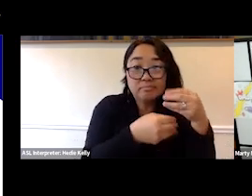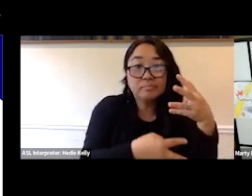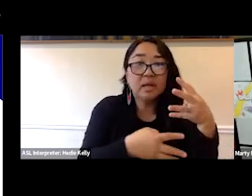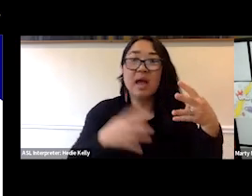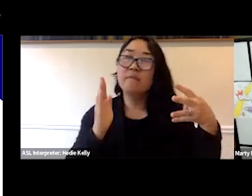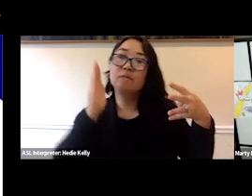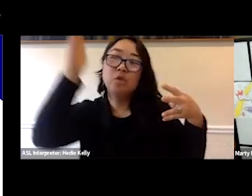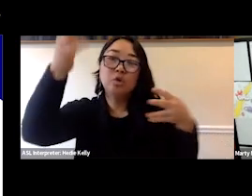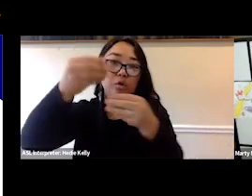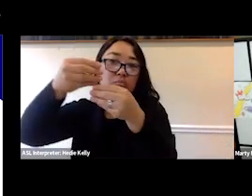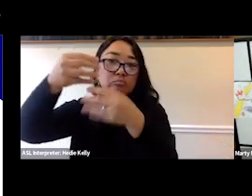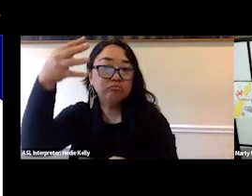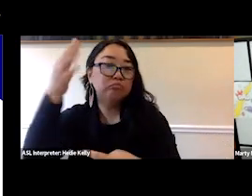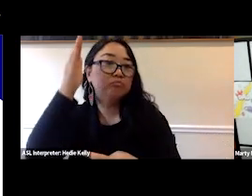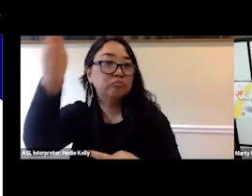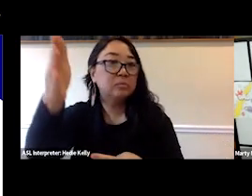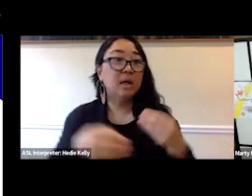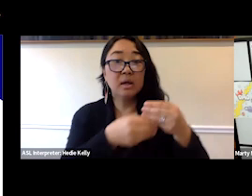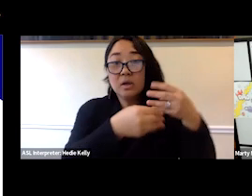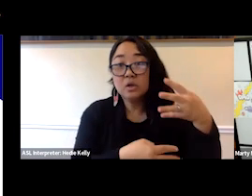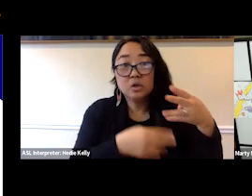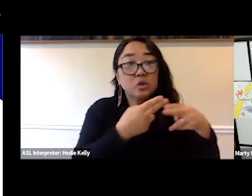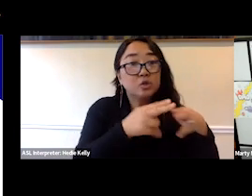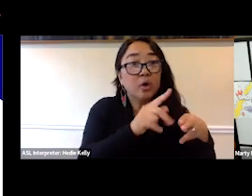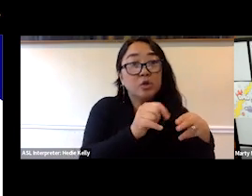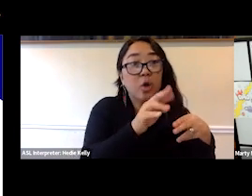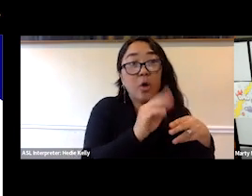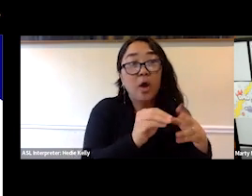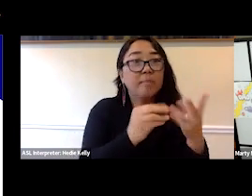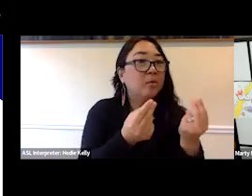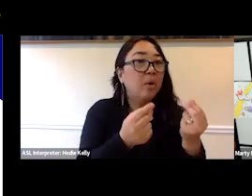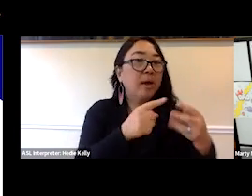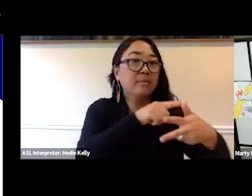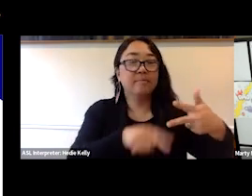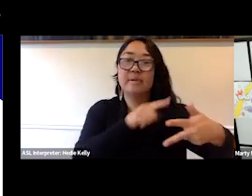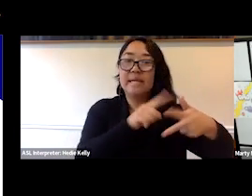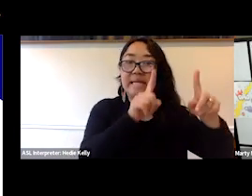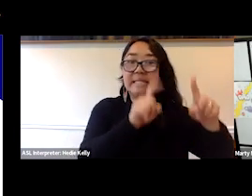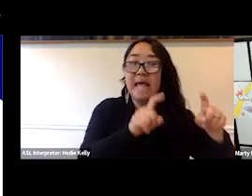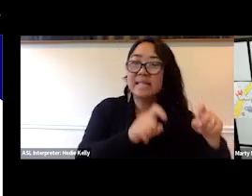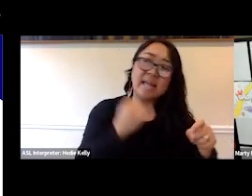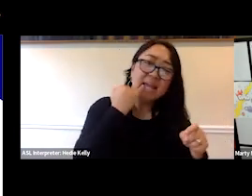In the short term actions, we have testing again at the end of production. If you're just getting started